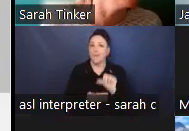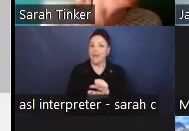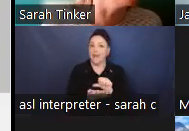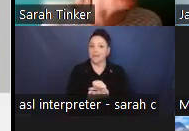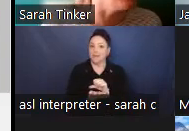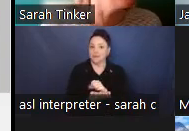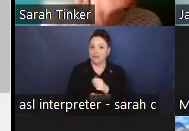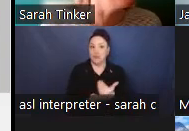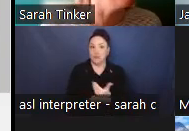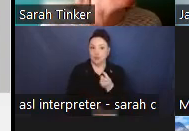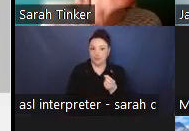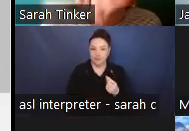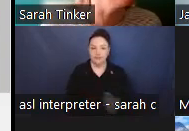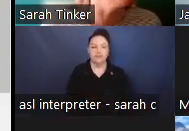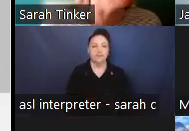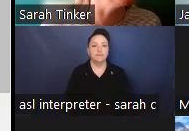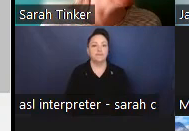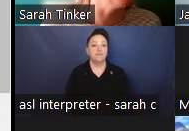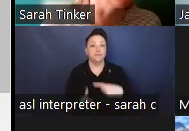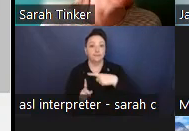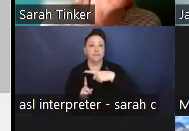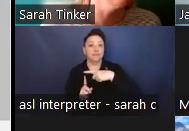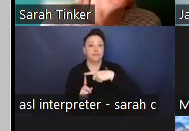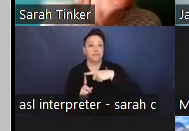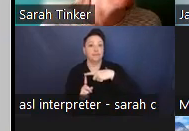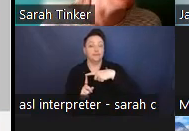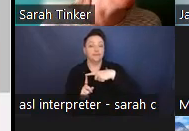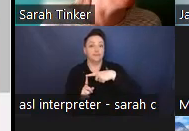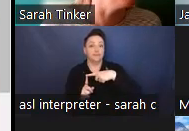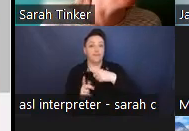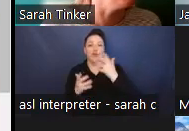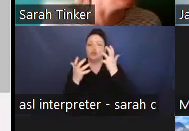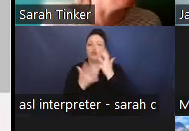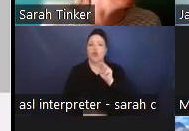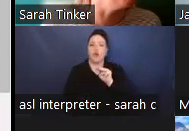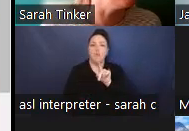There's an option up here at the very top that lets people turn dark mode that's available that